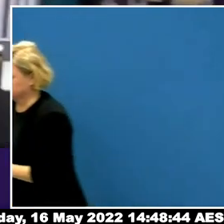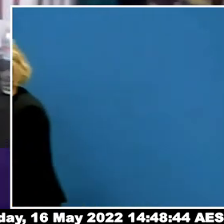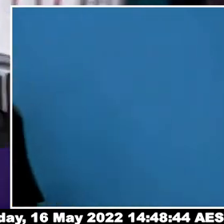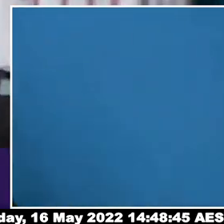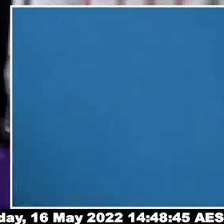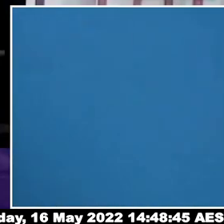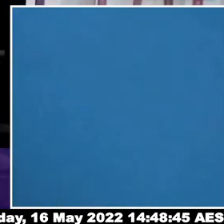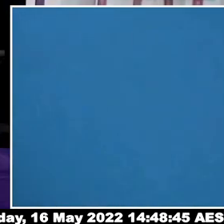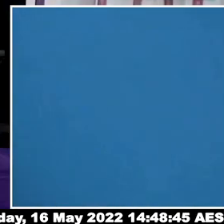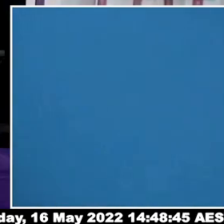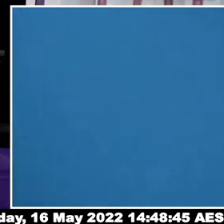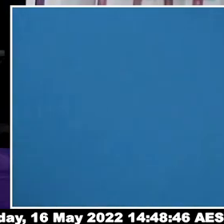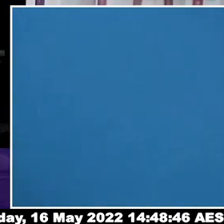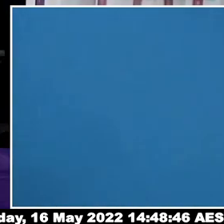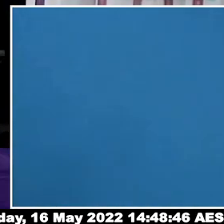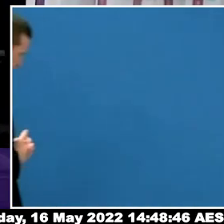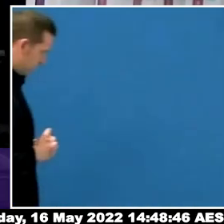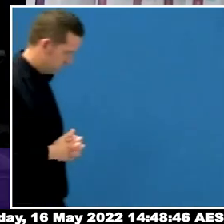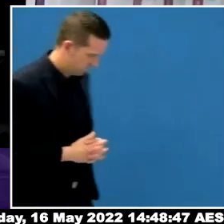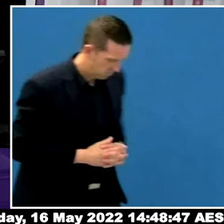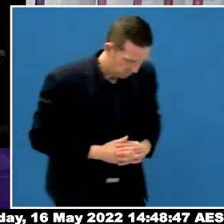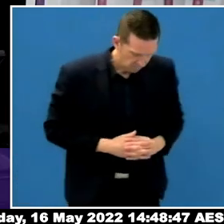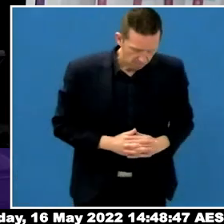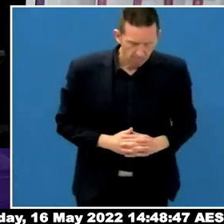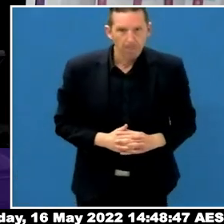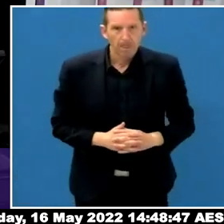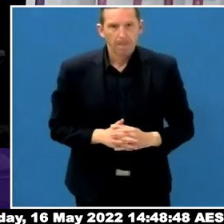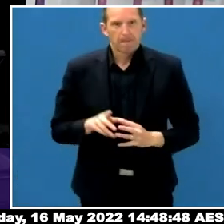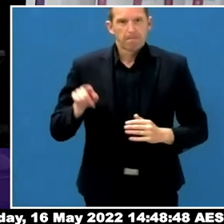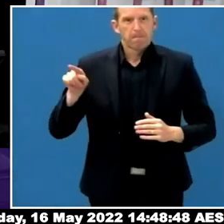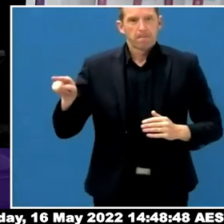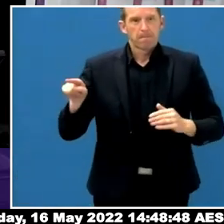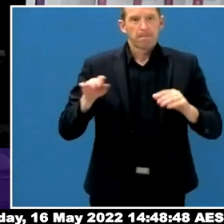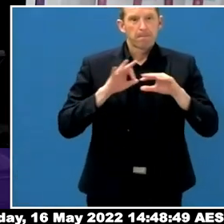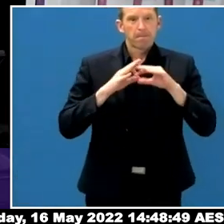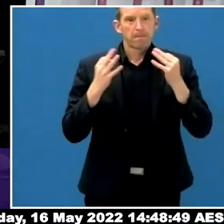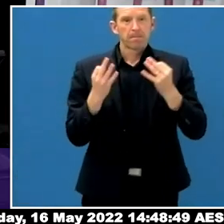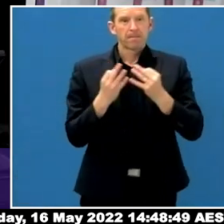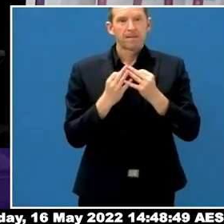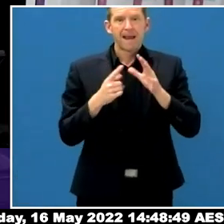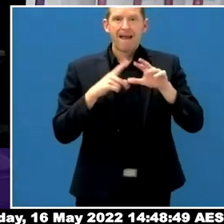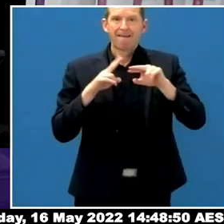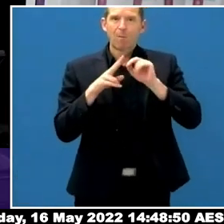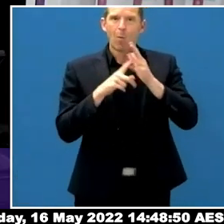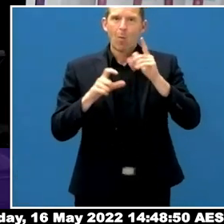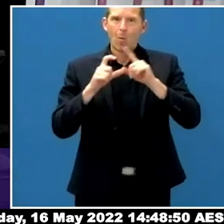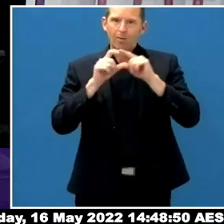It wasn't until you appointed a separate coordinator that things changed?